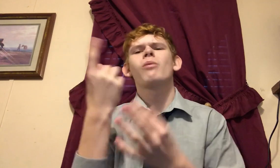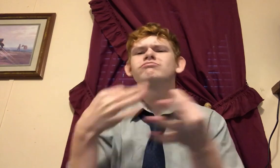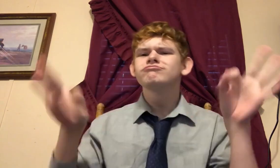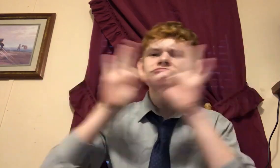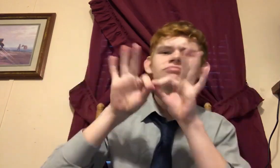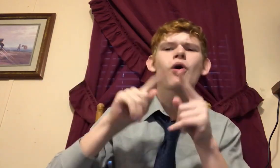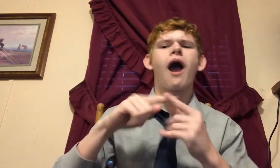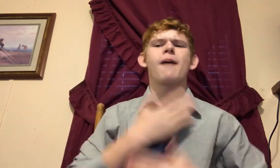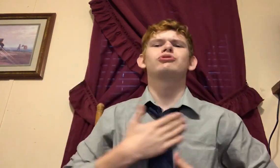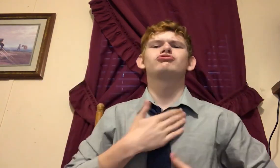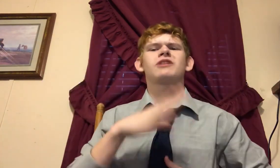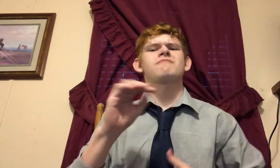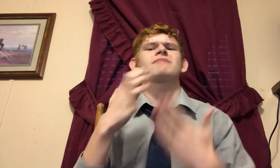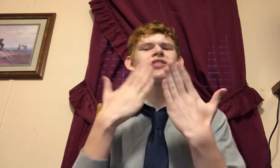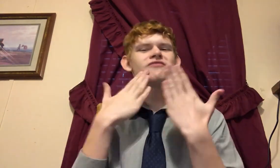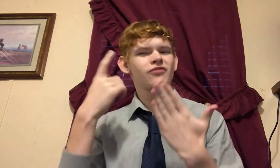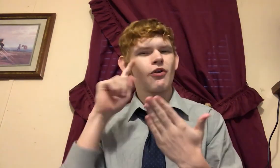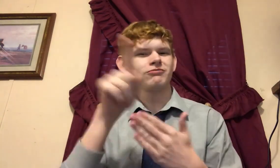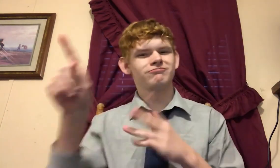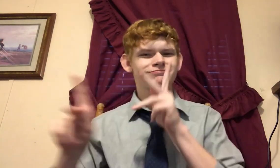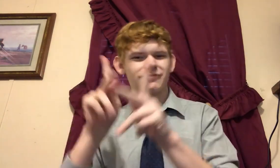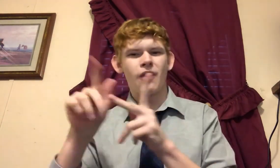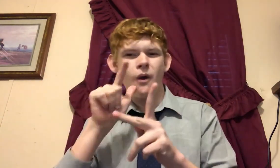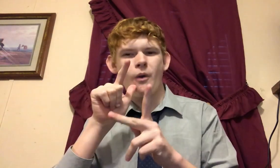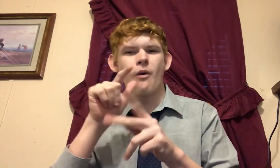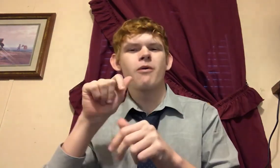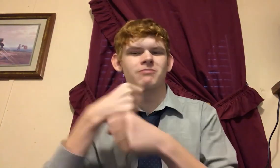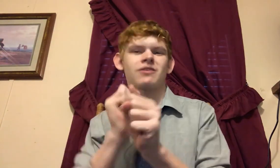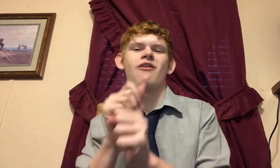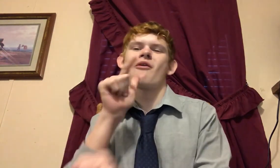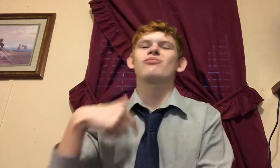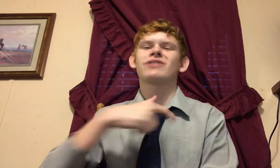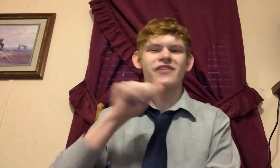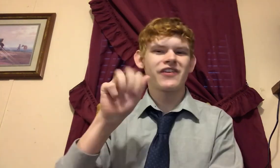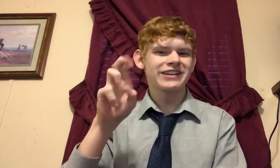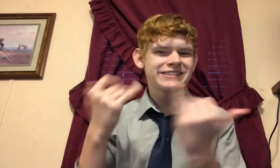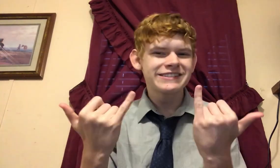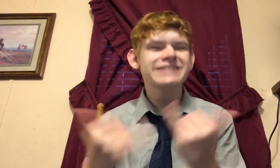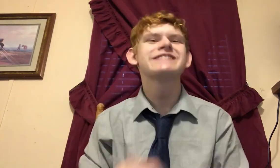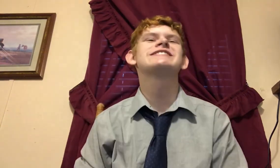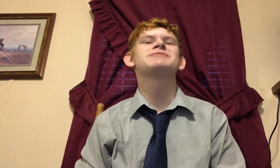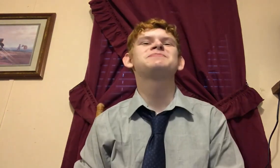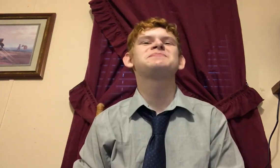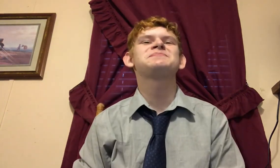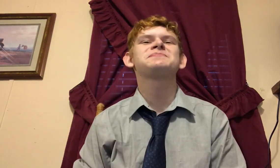It is always important to appreciate and be thankful to those who have made us who we are today.